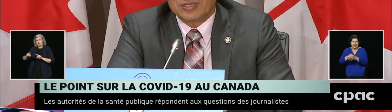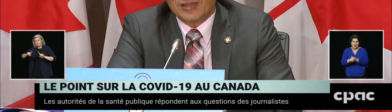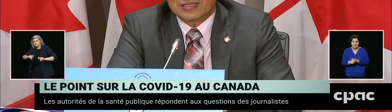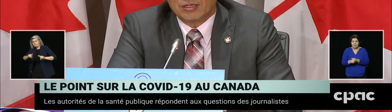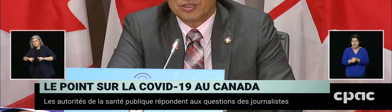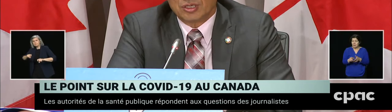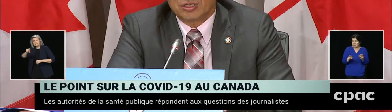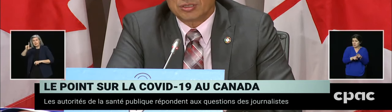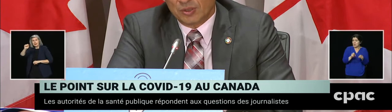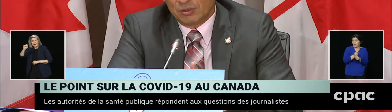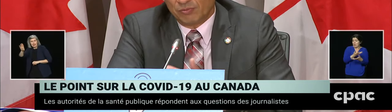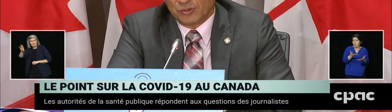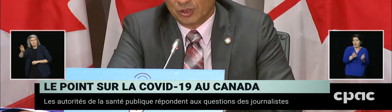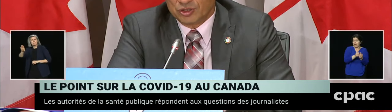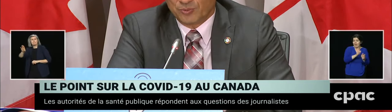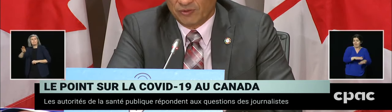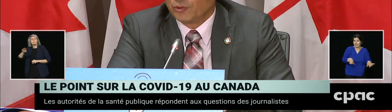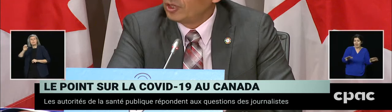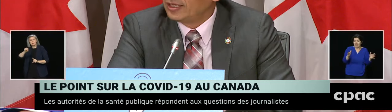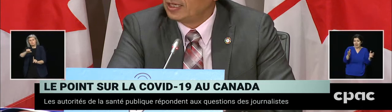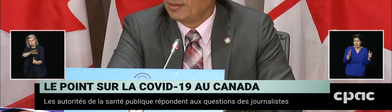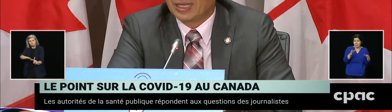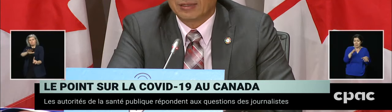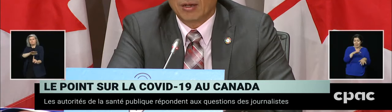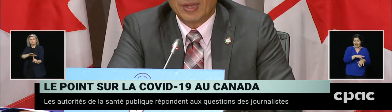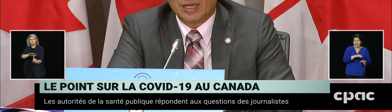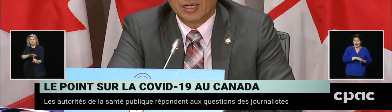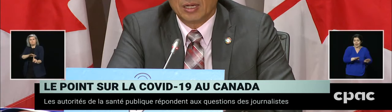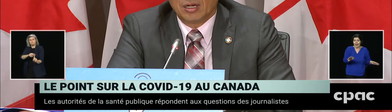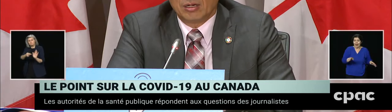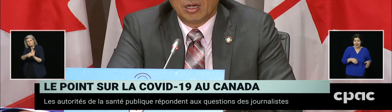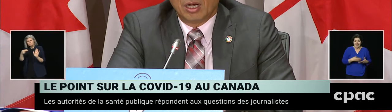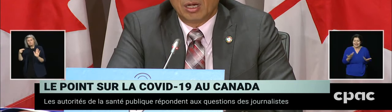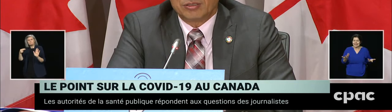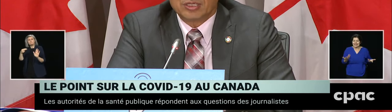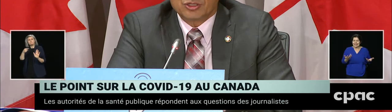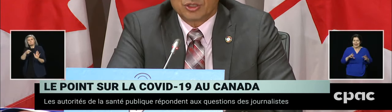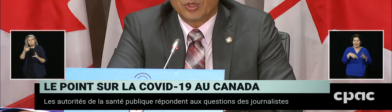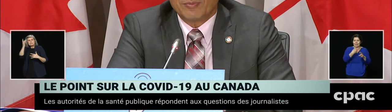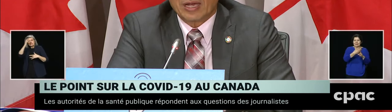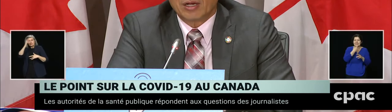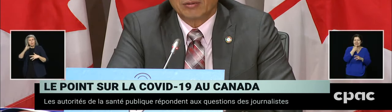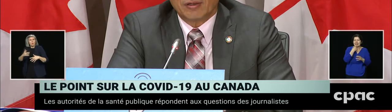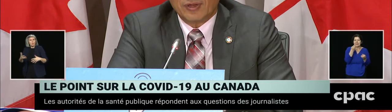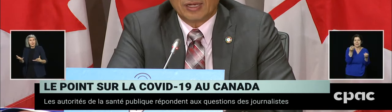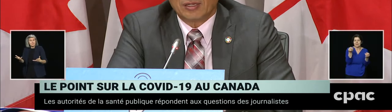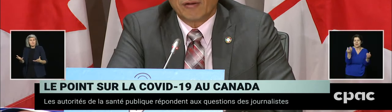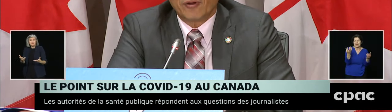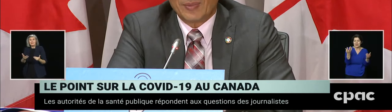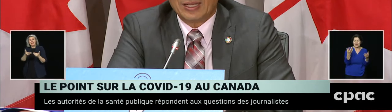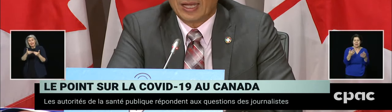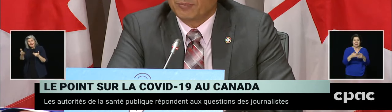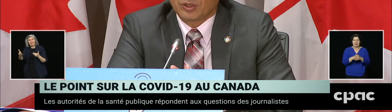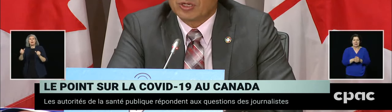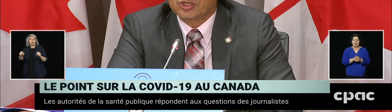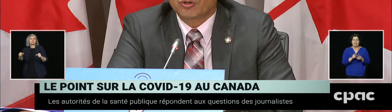PROPER DIAGNOSIS AND IT'S IMPORTANT TO DECIDE IN THAT RESPECT WHAT WE DO WITH SICK CHILDREN.